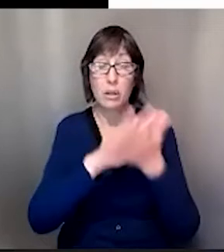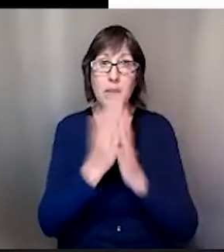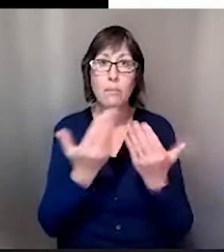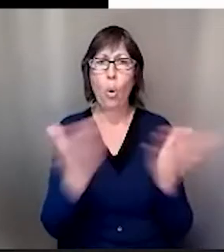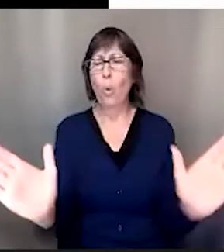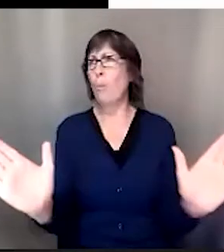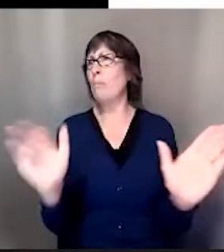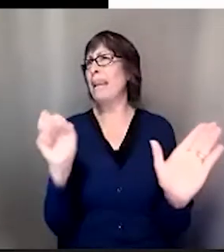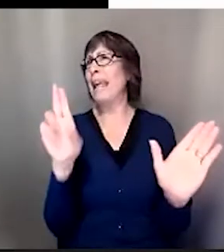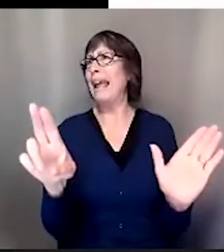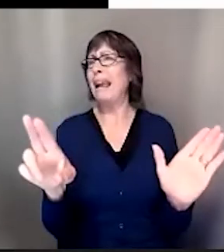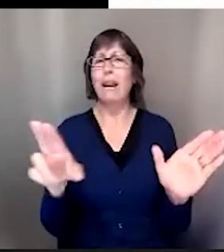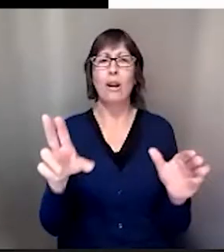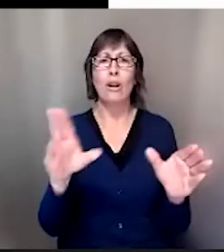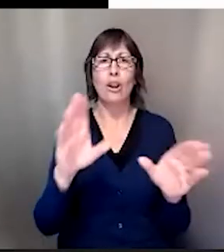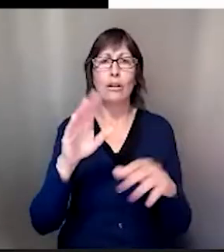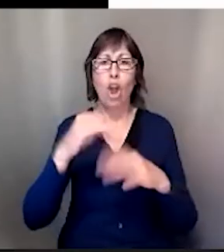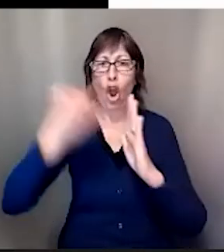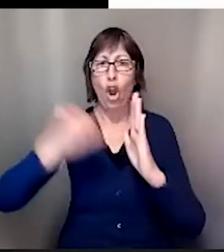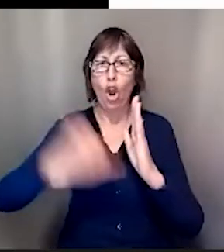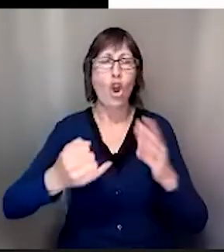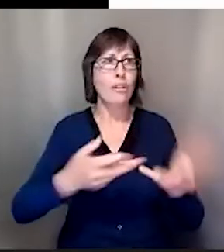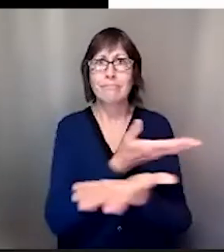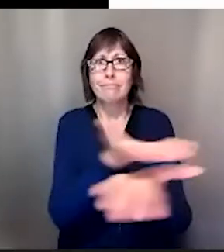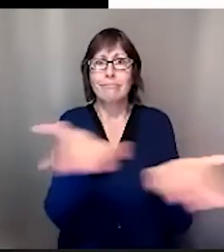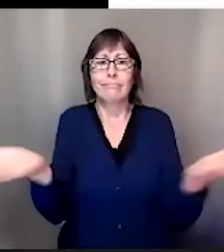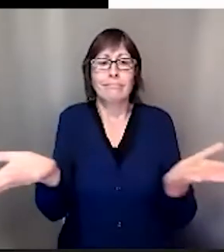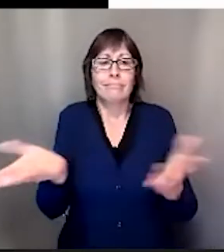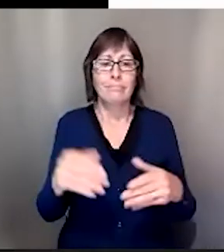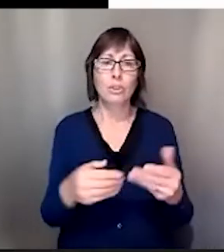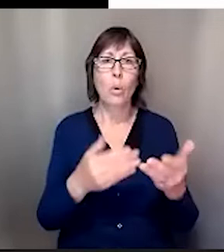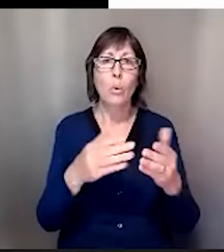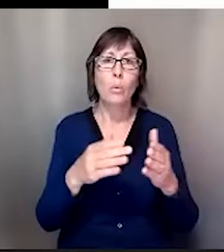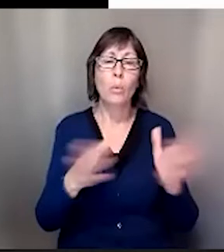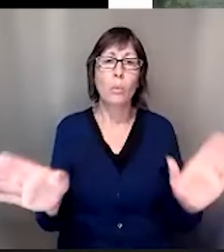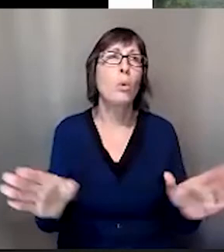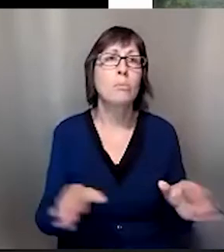people to the downtown, and creating a narrative for pedestrians, cyclists and drivers.